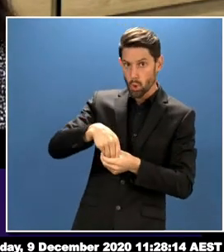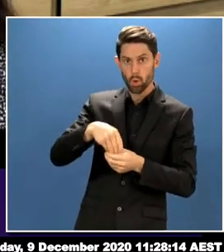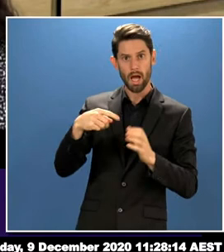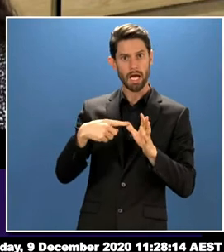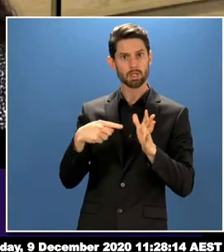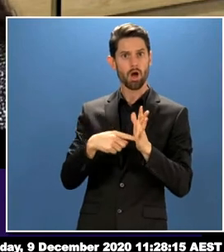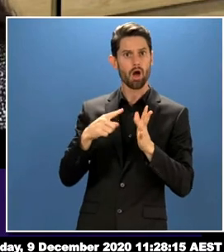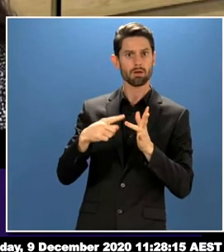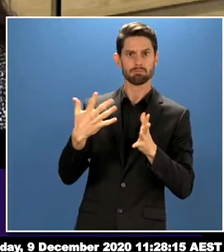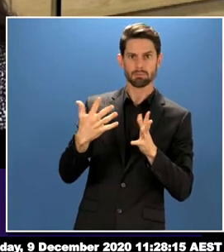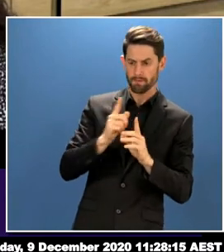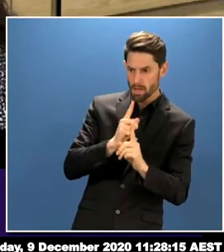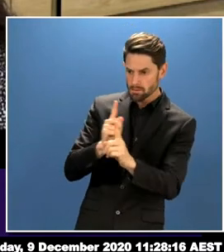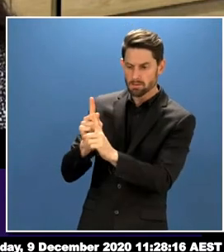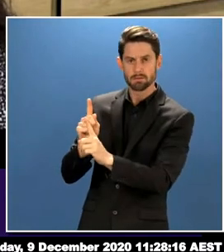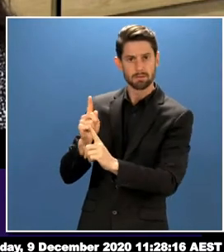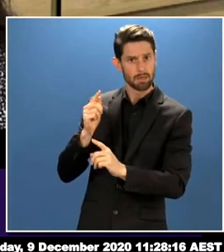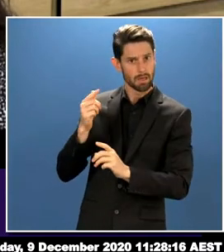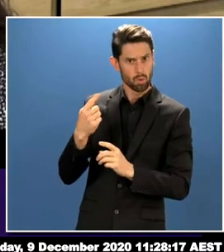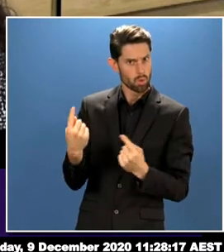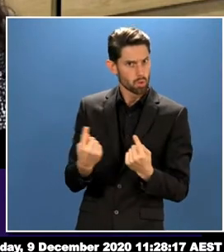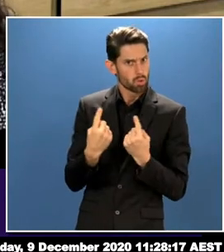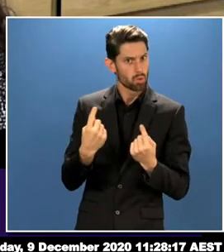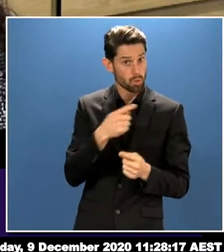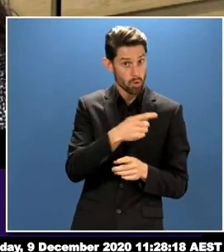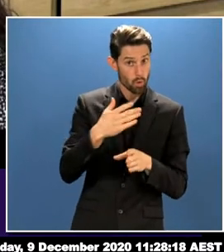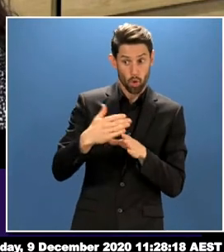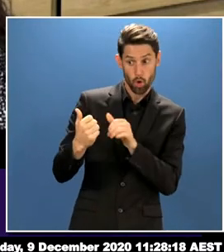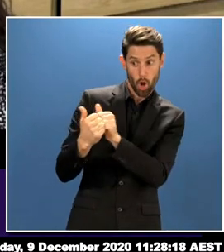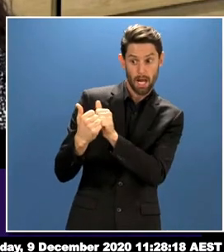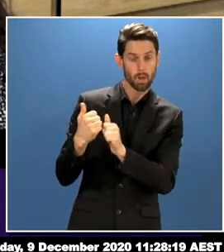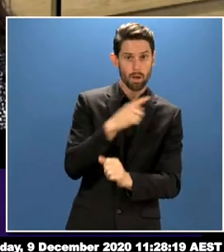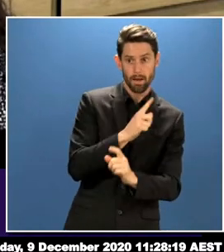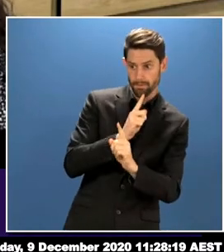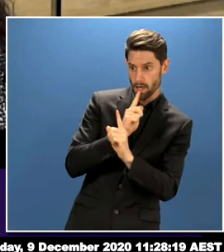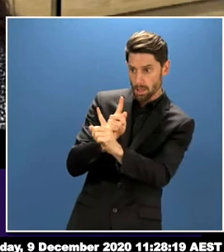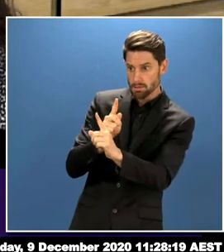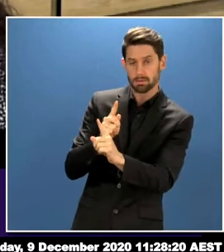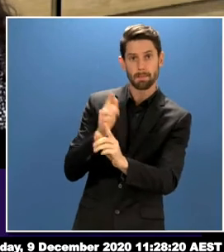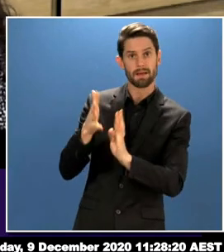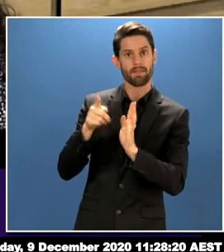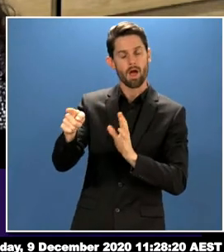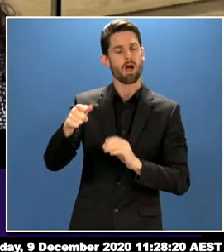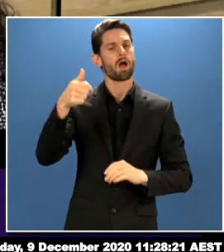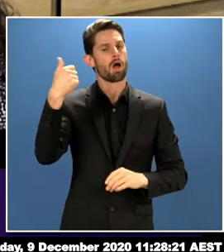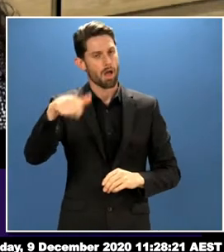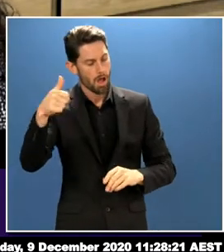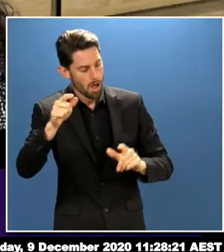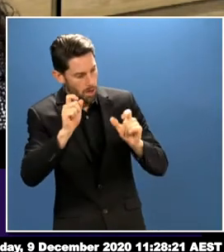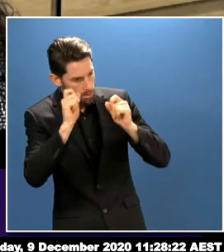the ATO, is that provided to your colleagues in the appropriate way for them to interpret the tax law?